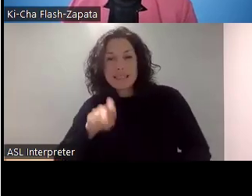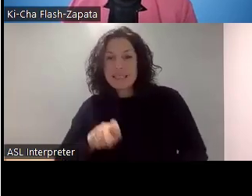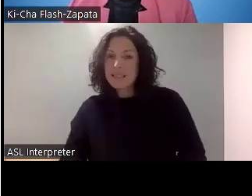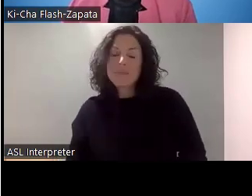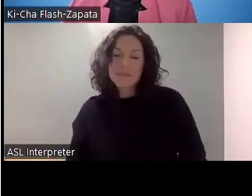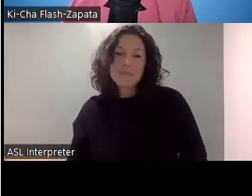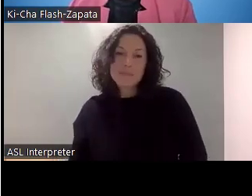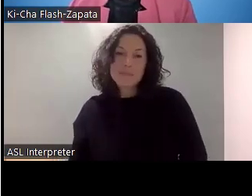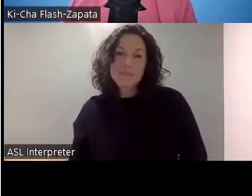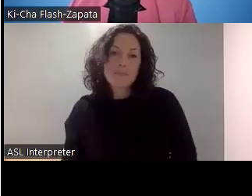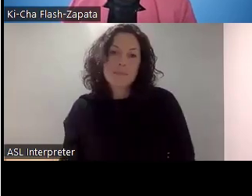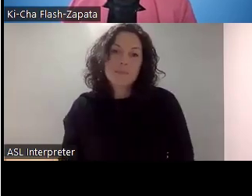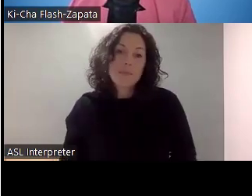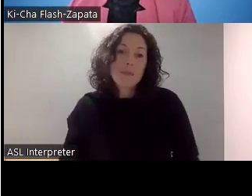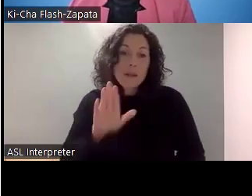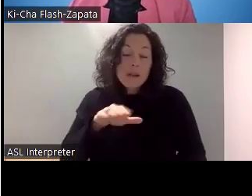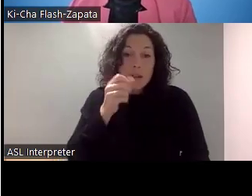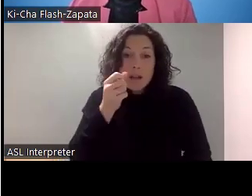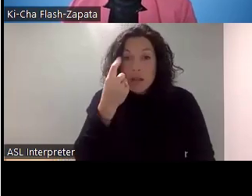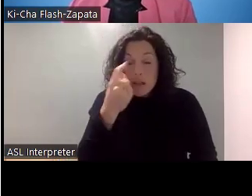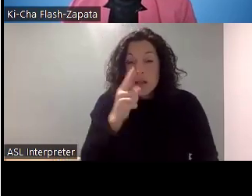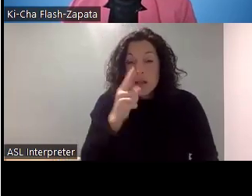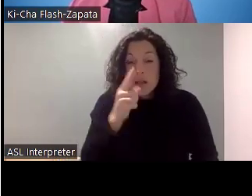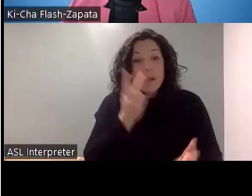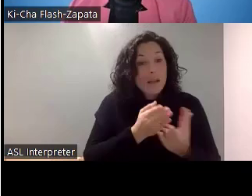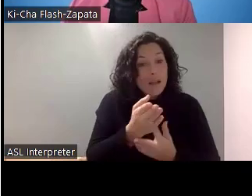Remember that transparency and honesty is key.